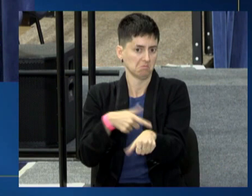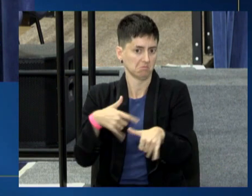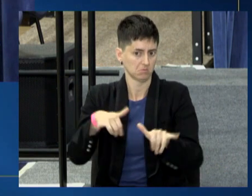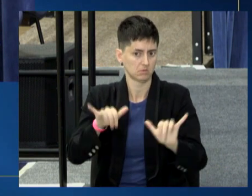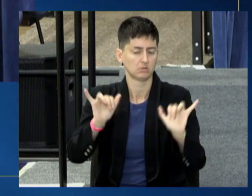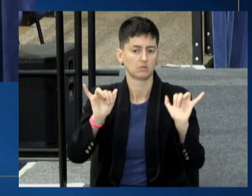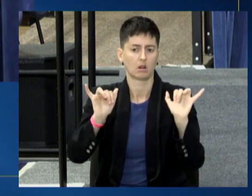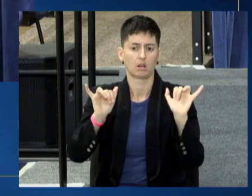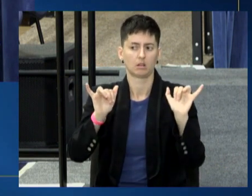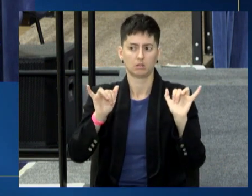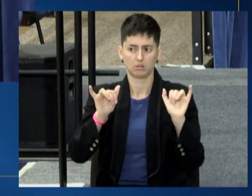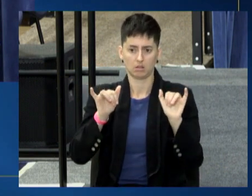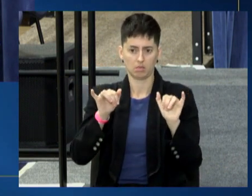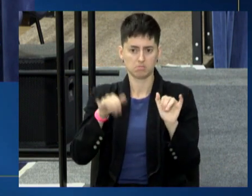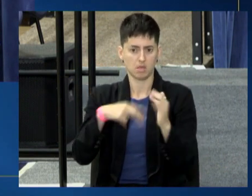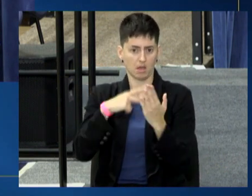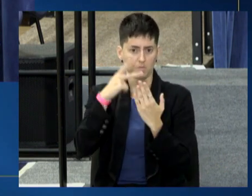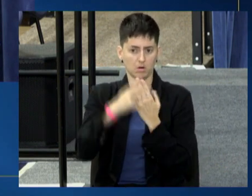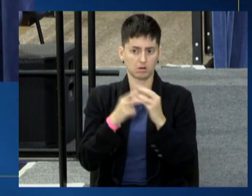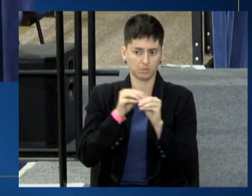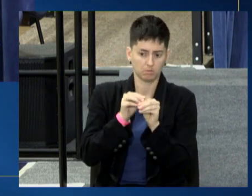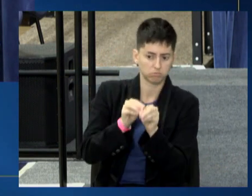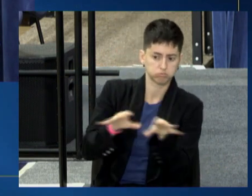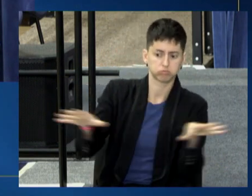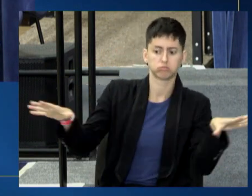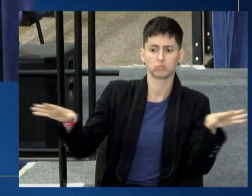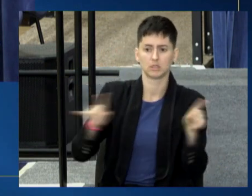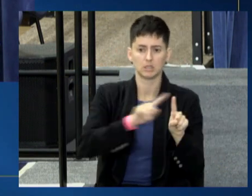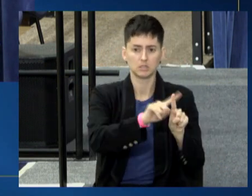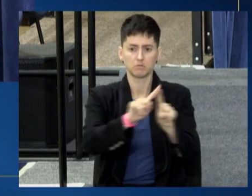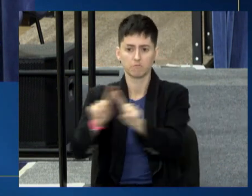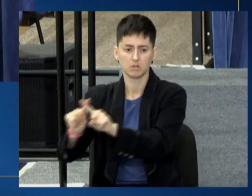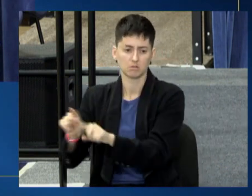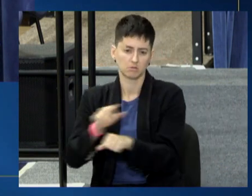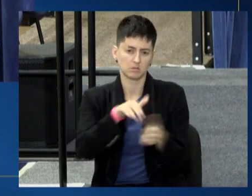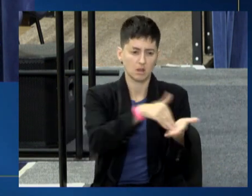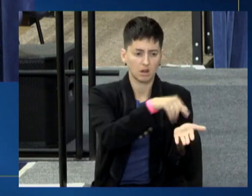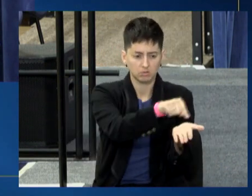centers to do real-world data submission reviews. We have pharmacoepidemiologists that have looked